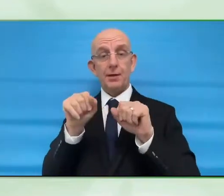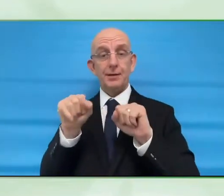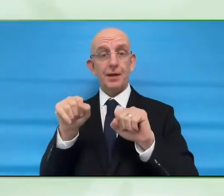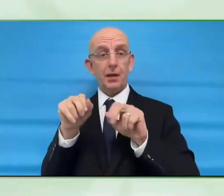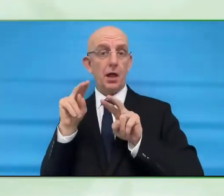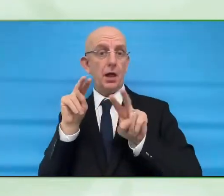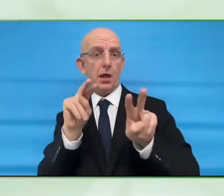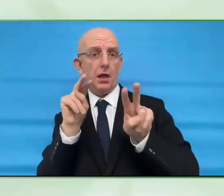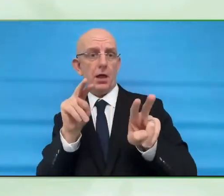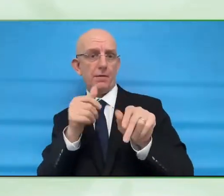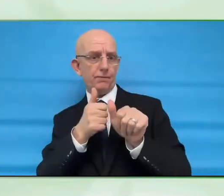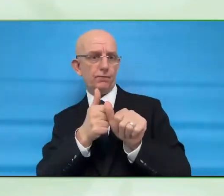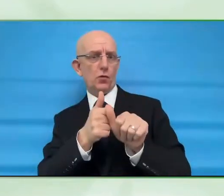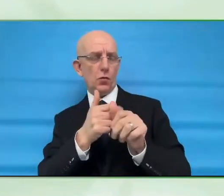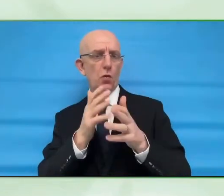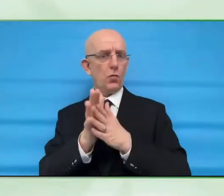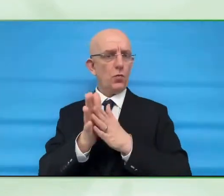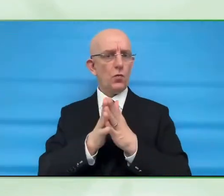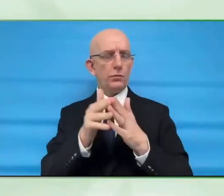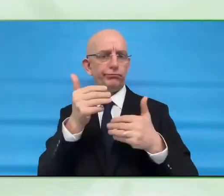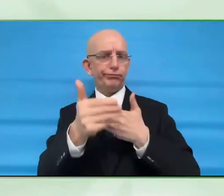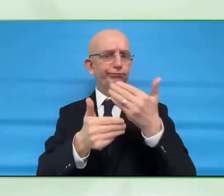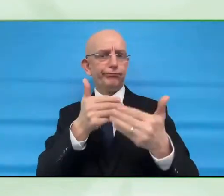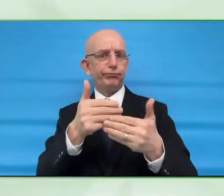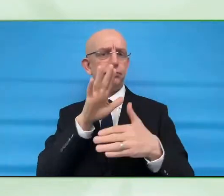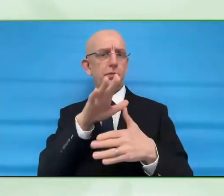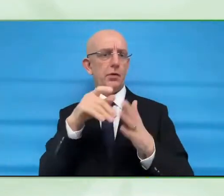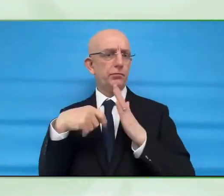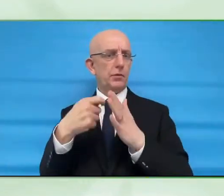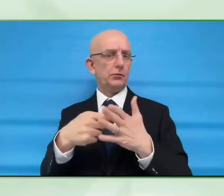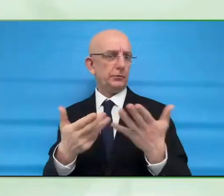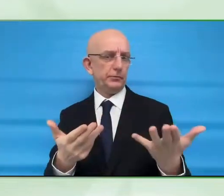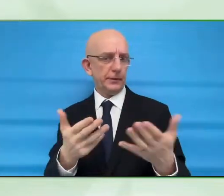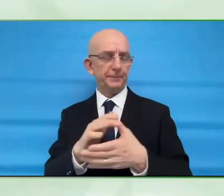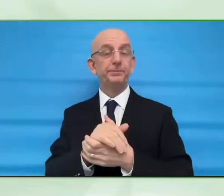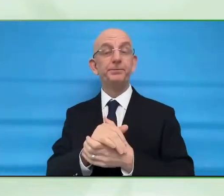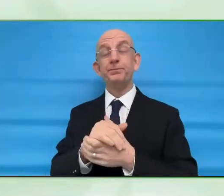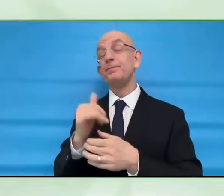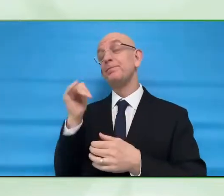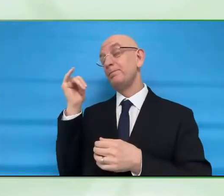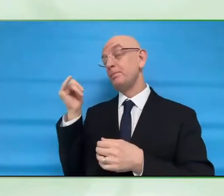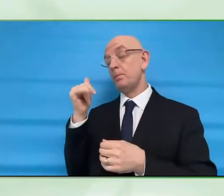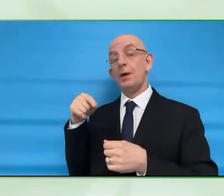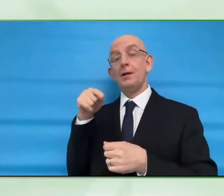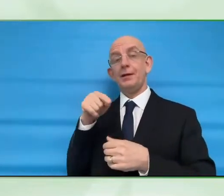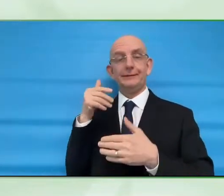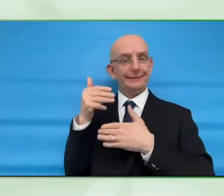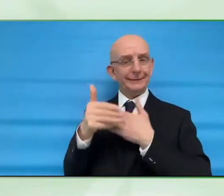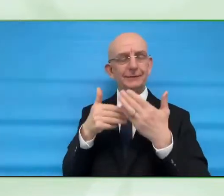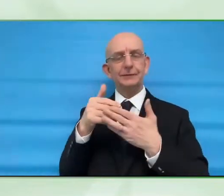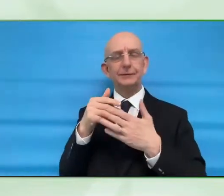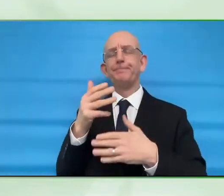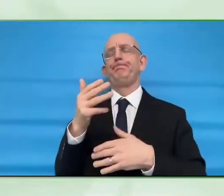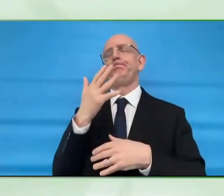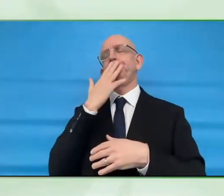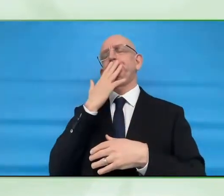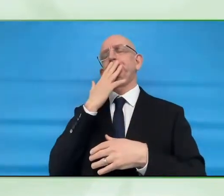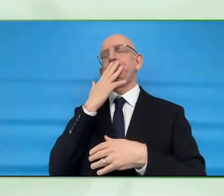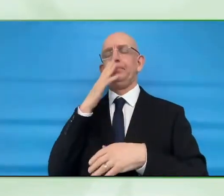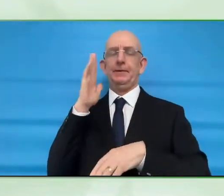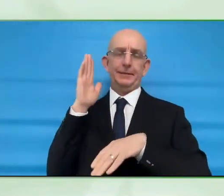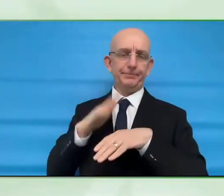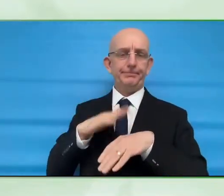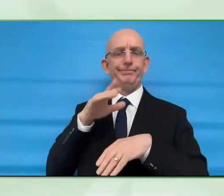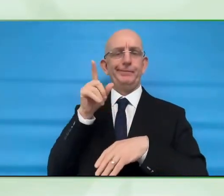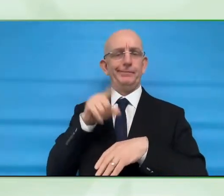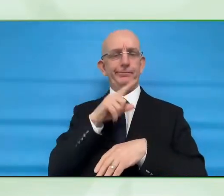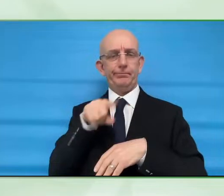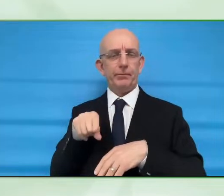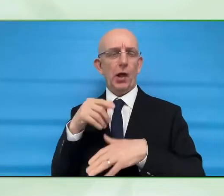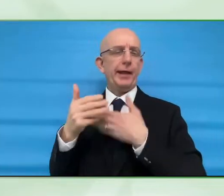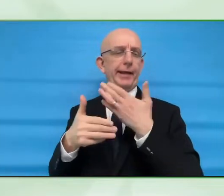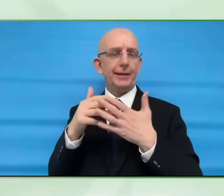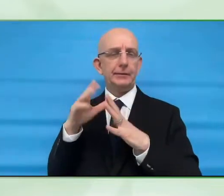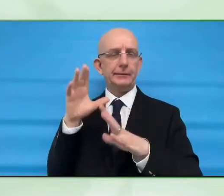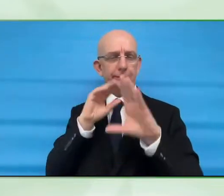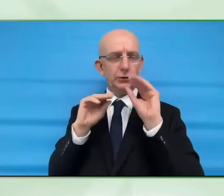I have to last bit of advice.